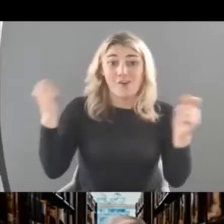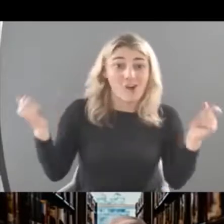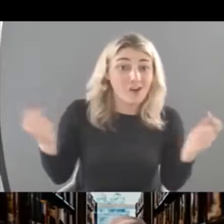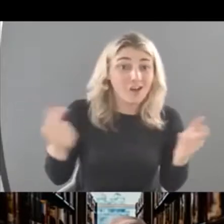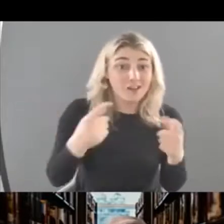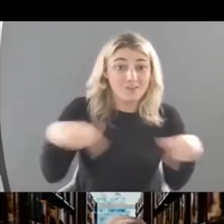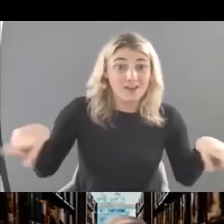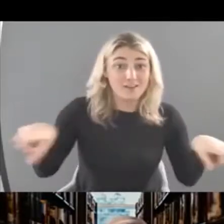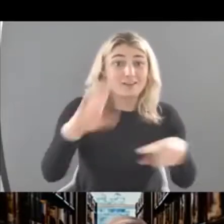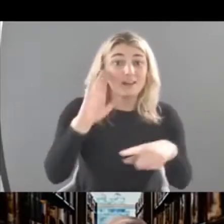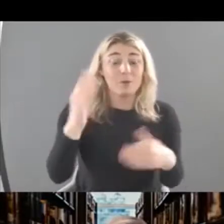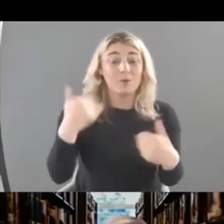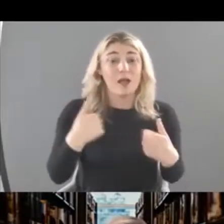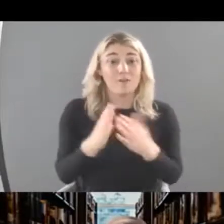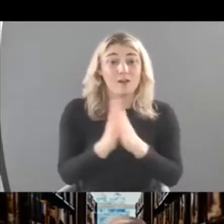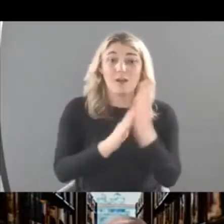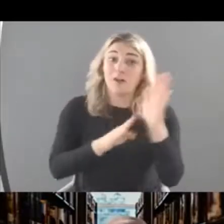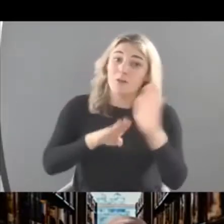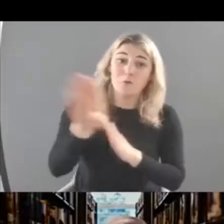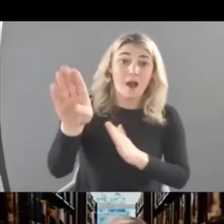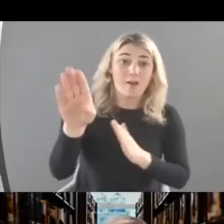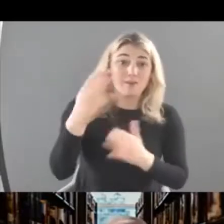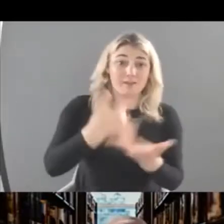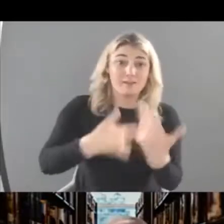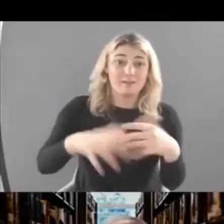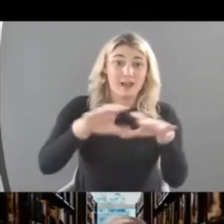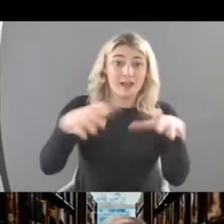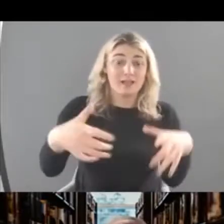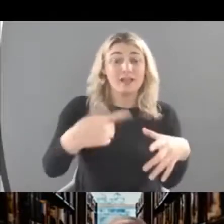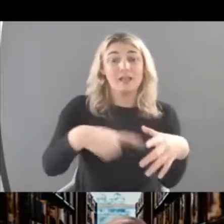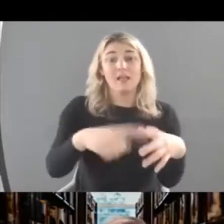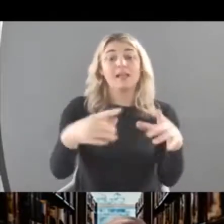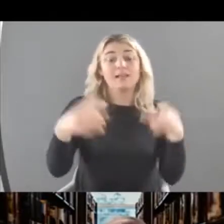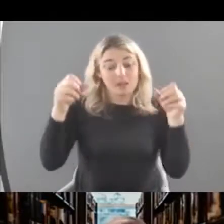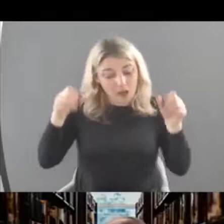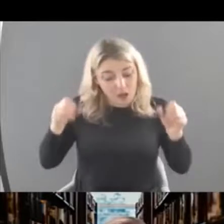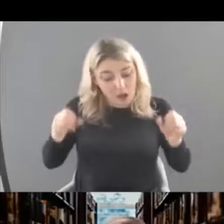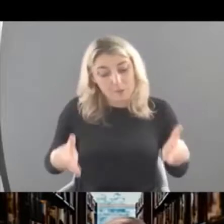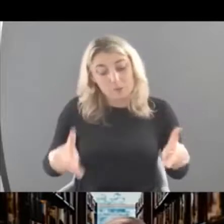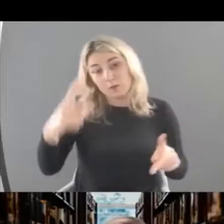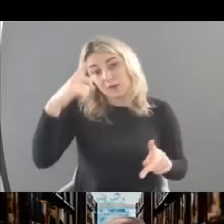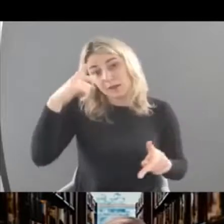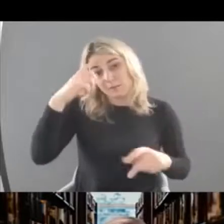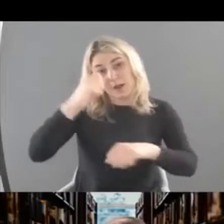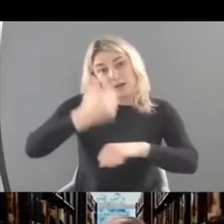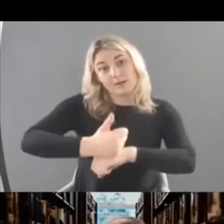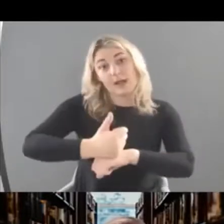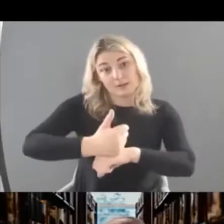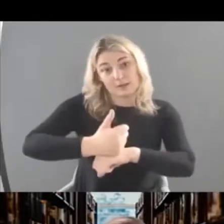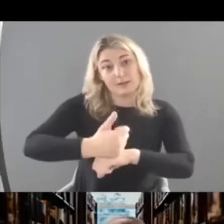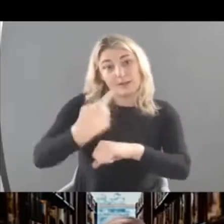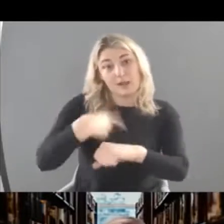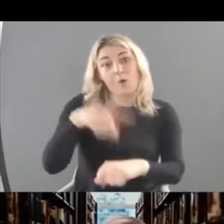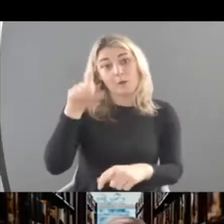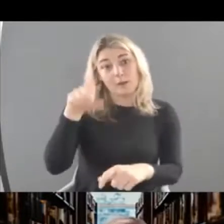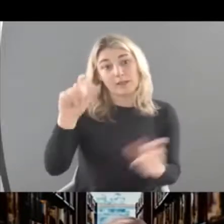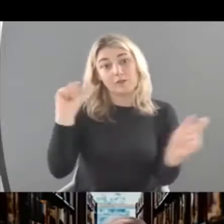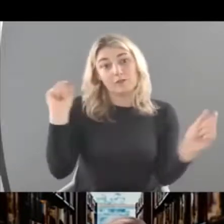a thriving society, it's, the opportunity mindset that we need to change and flip the script about race